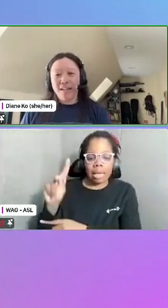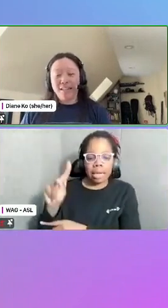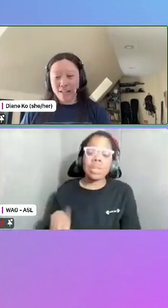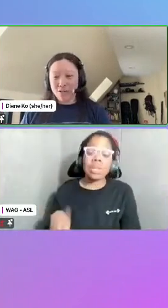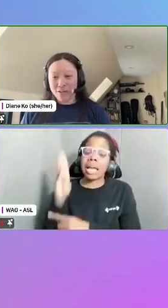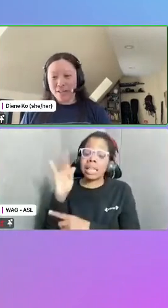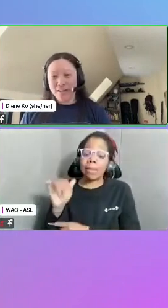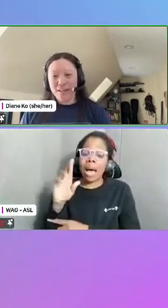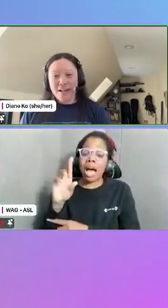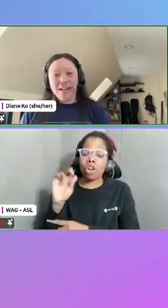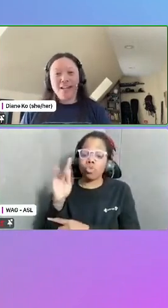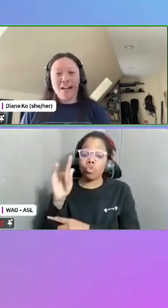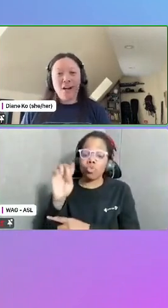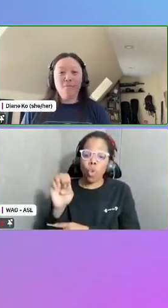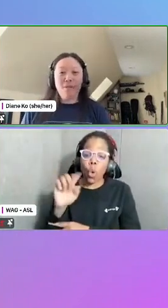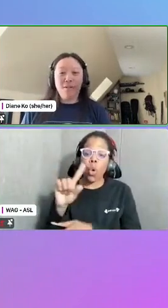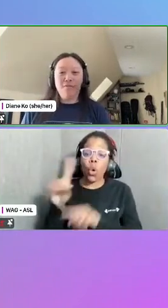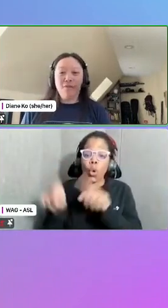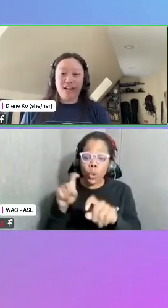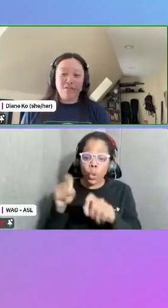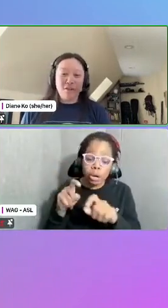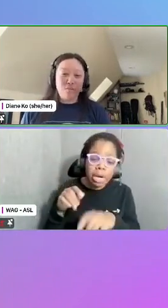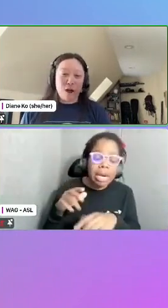variable elements period this lets us render different HTML